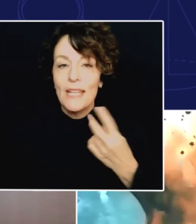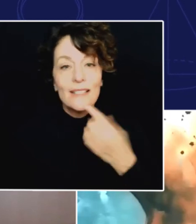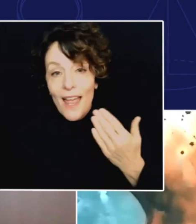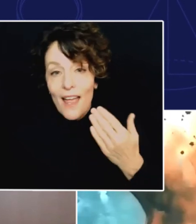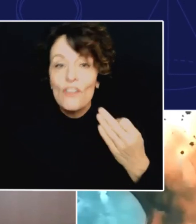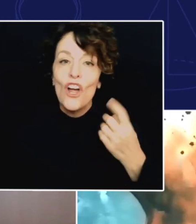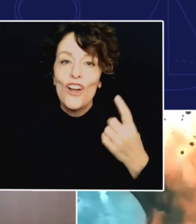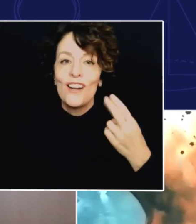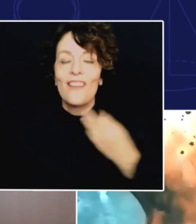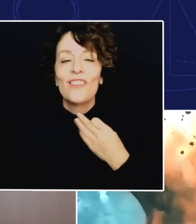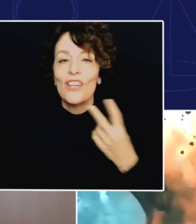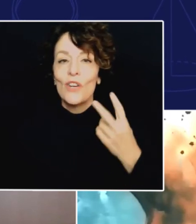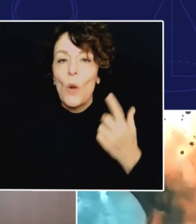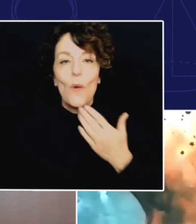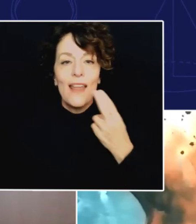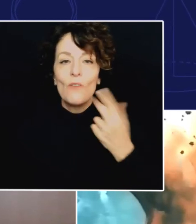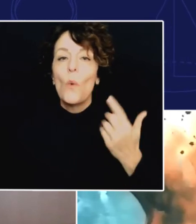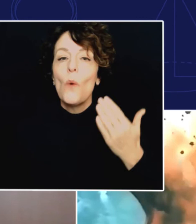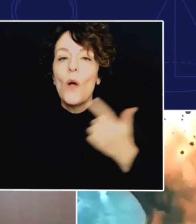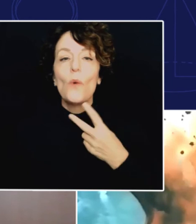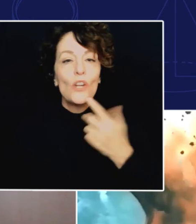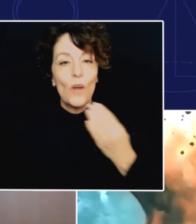That being Deaf, Hard of Hearing or whatever--like, what